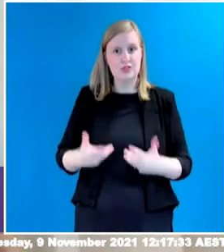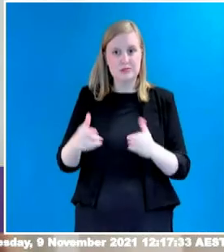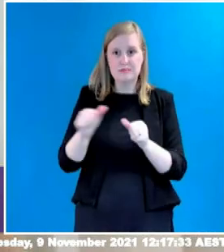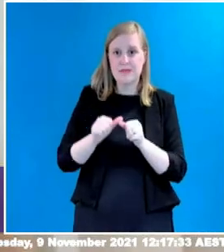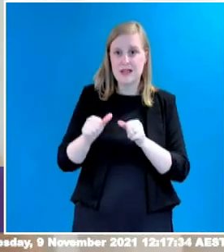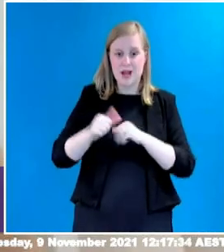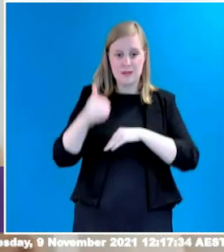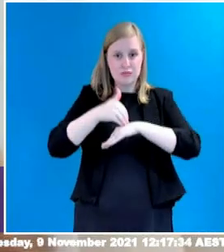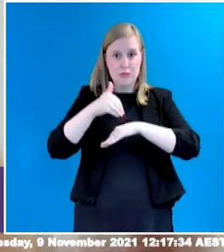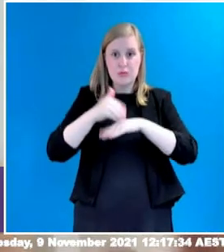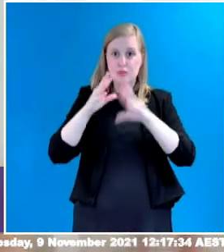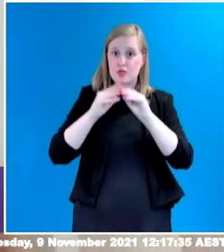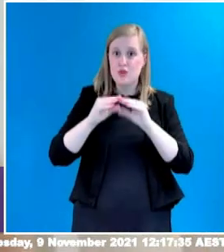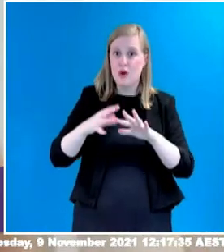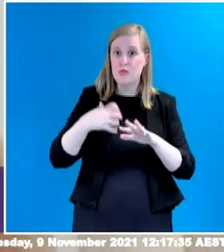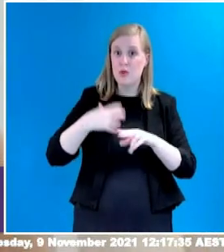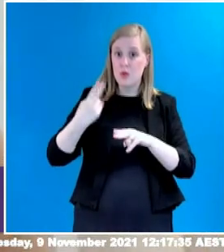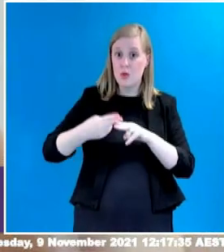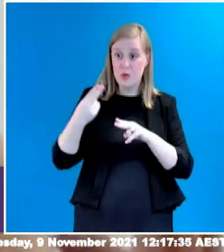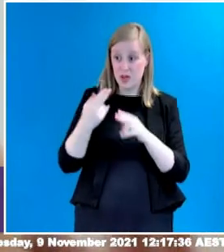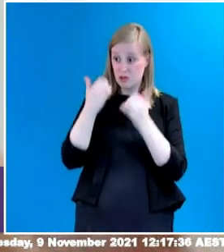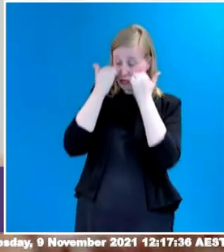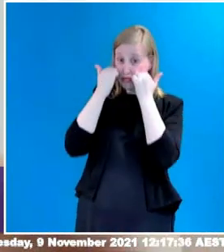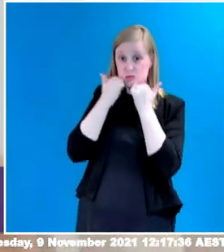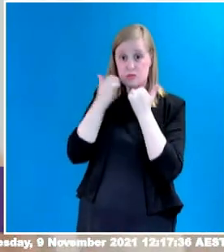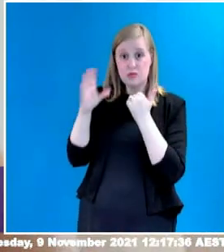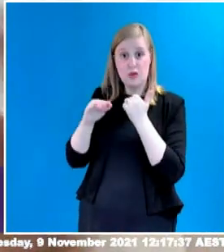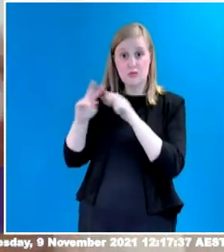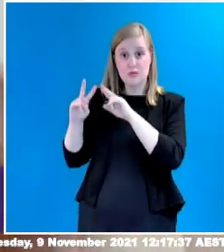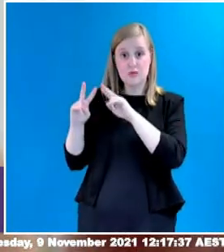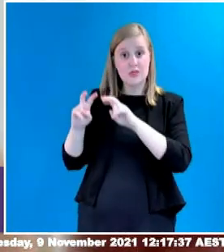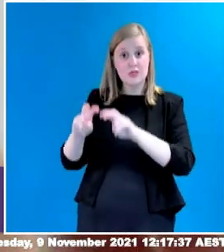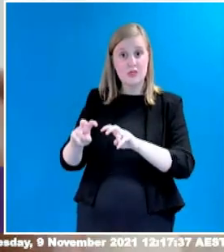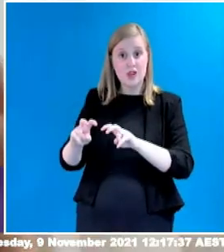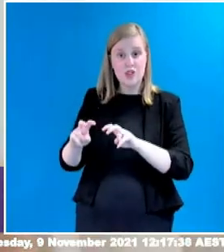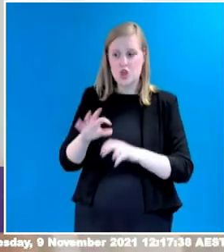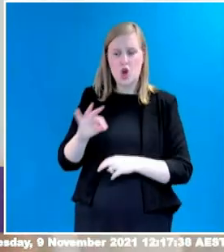There is a lot of research saying not only disabled people but diverse teams